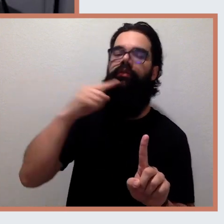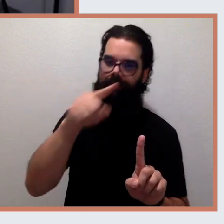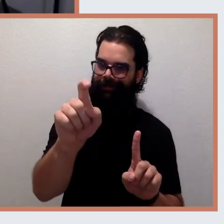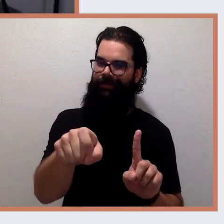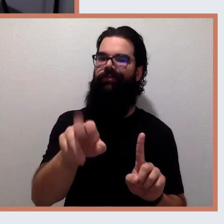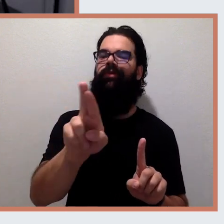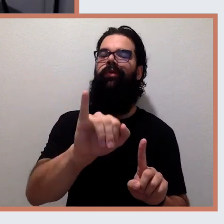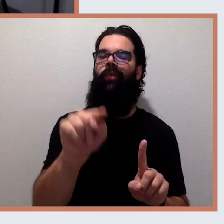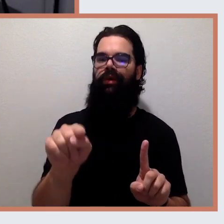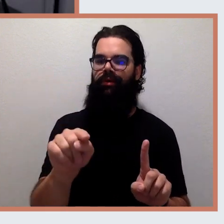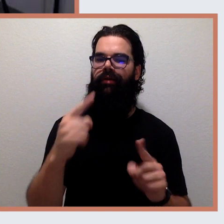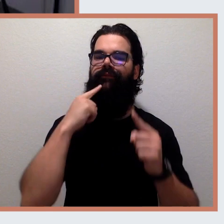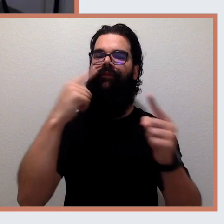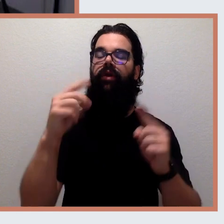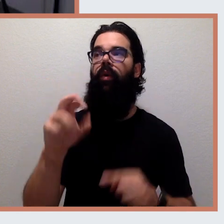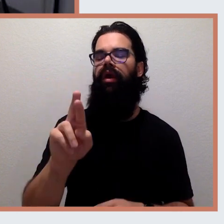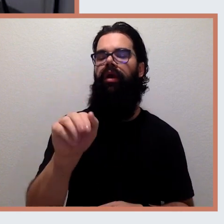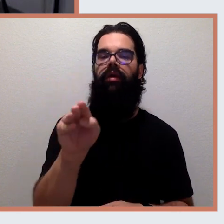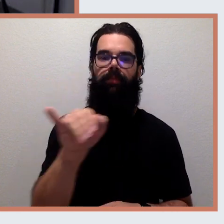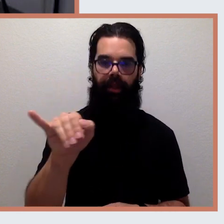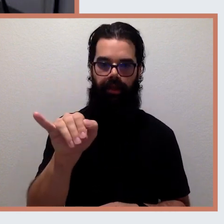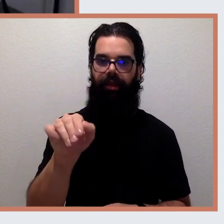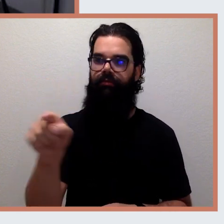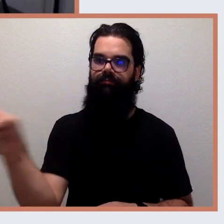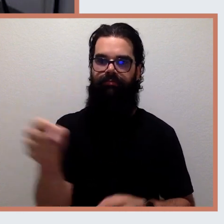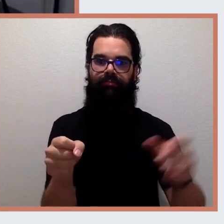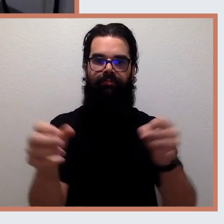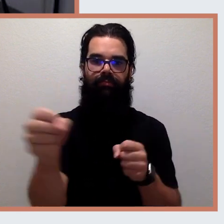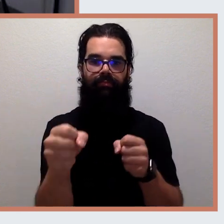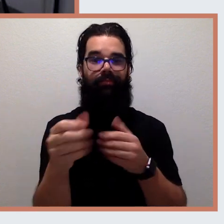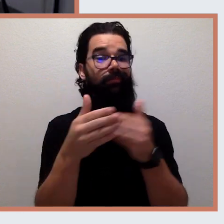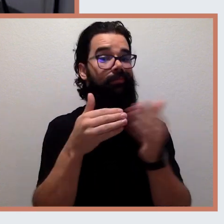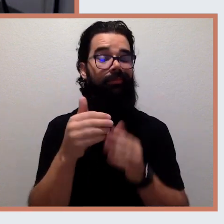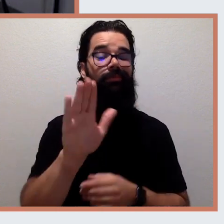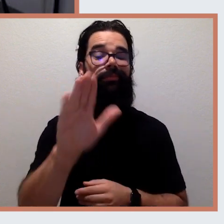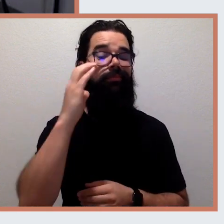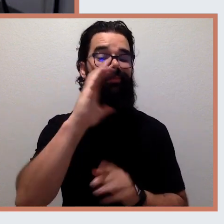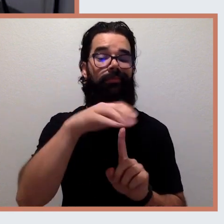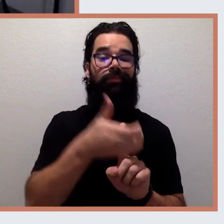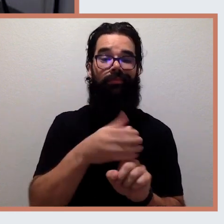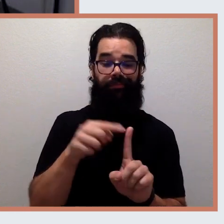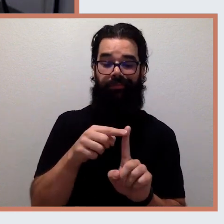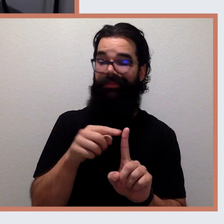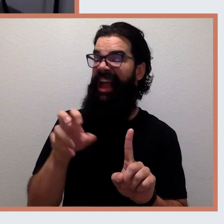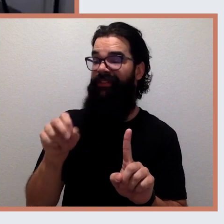But what I'm hearing from a lot of studios is, "You go get Riz Ahmed or Rami Malek or somebody